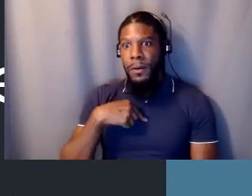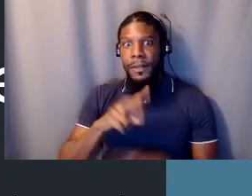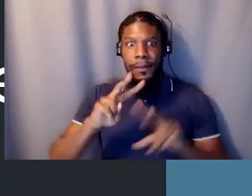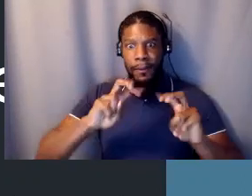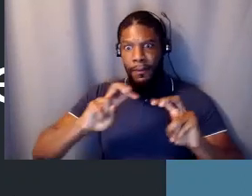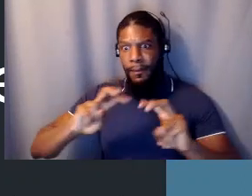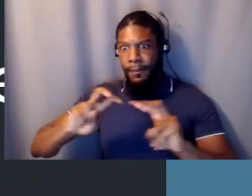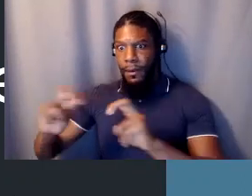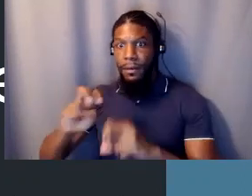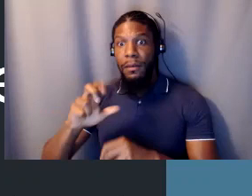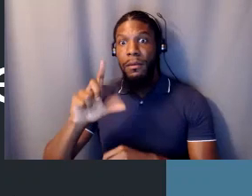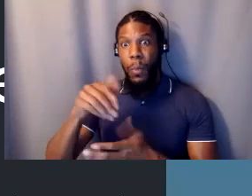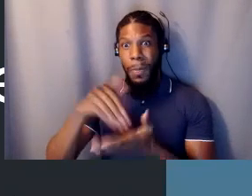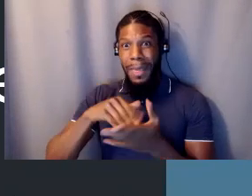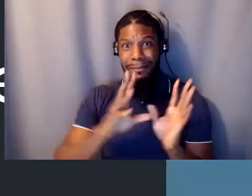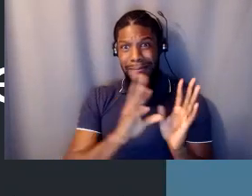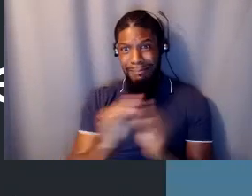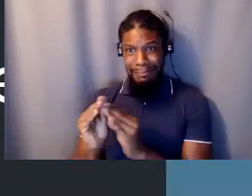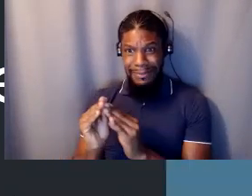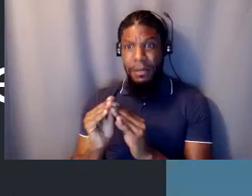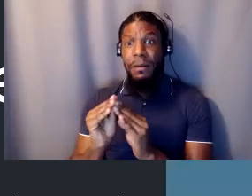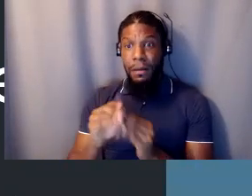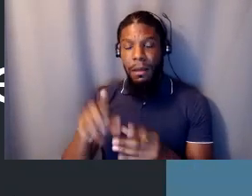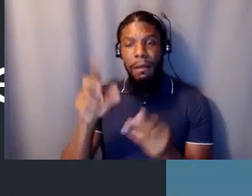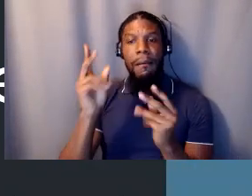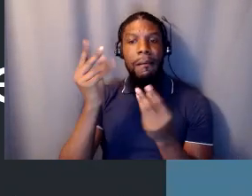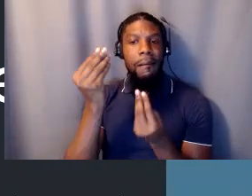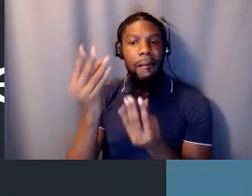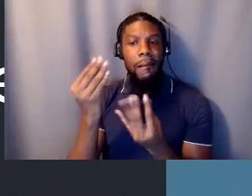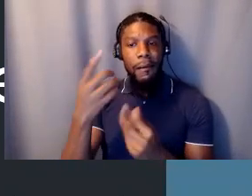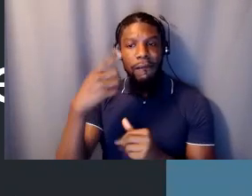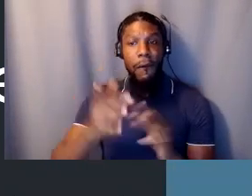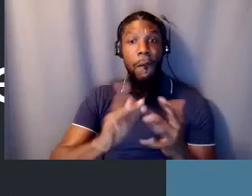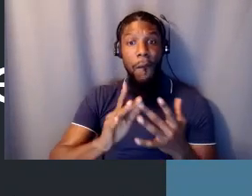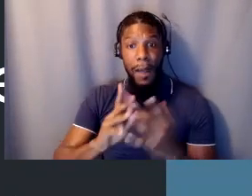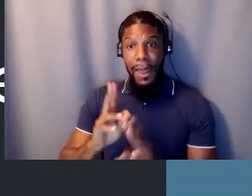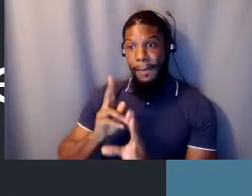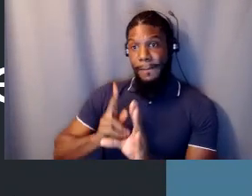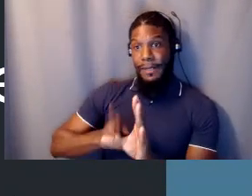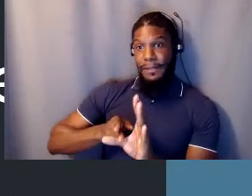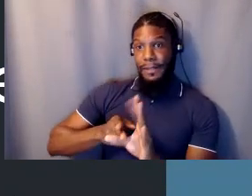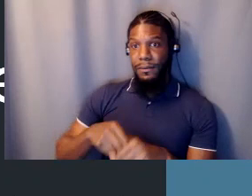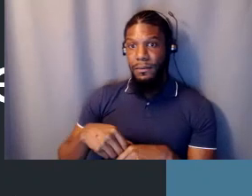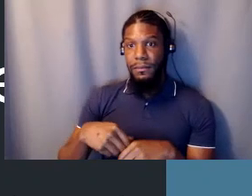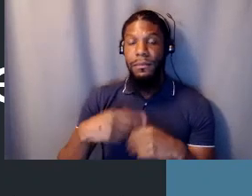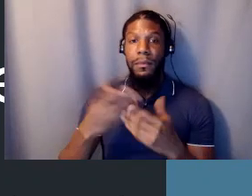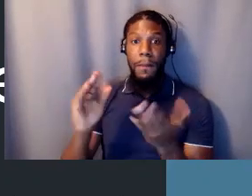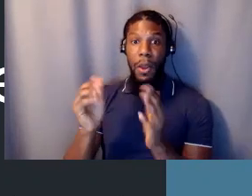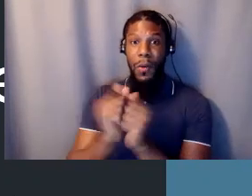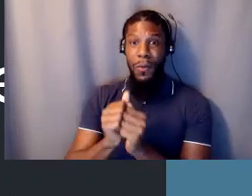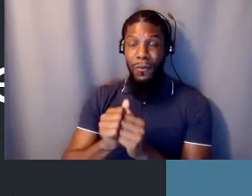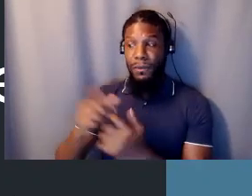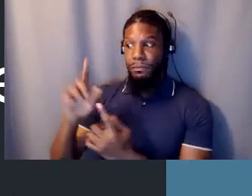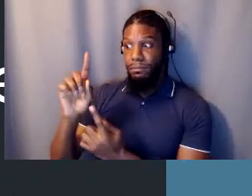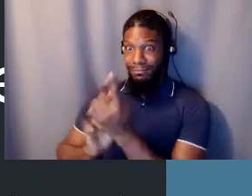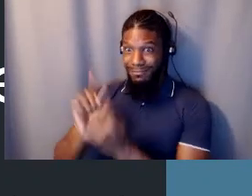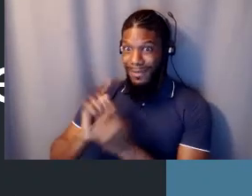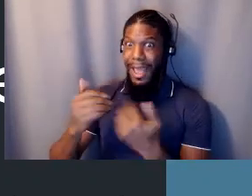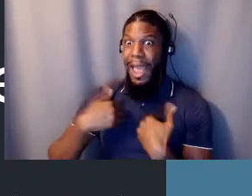that the demographic data for online tutoring participants and in-person had some *huge* differences.